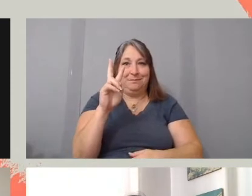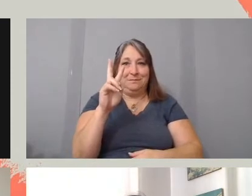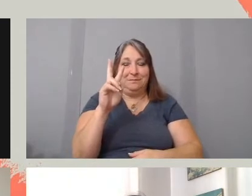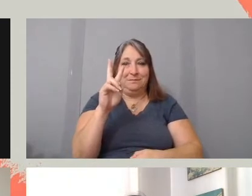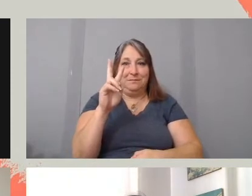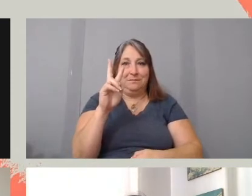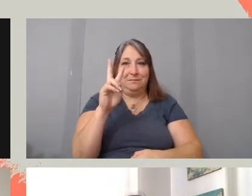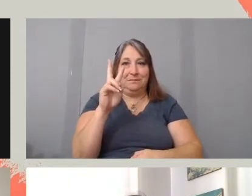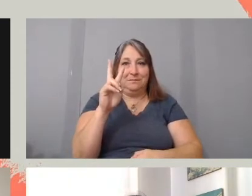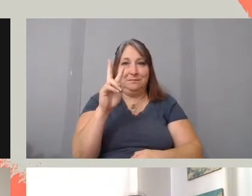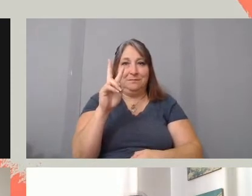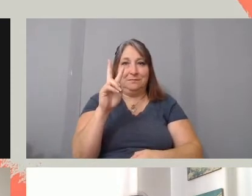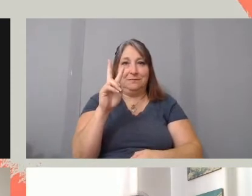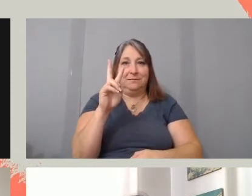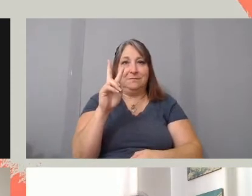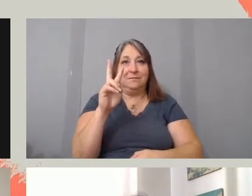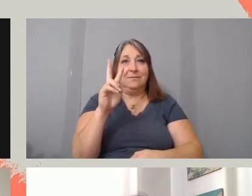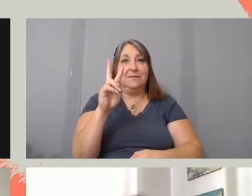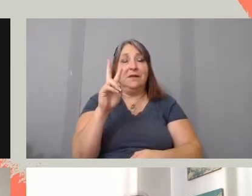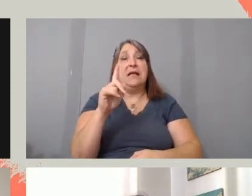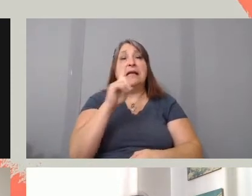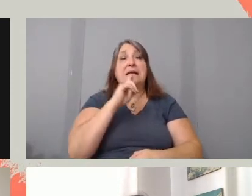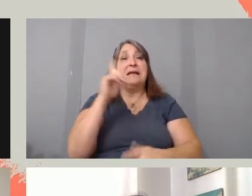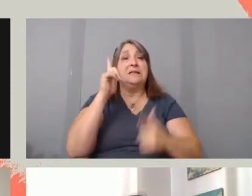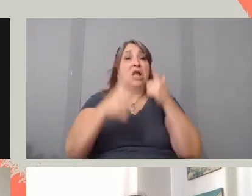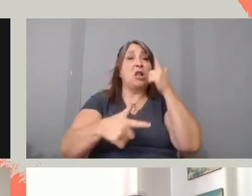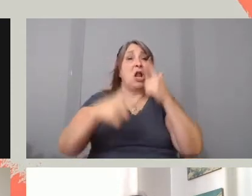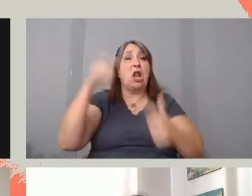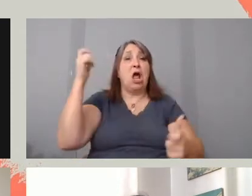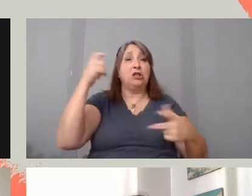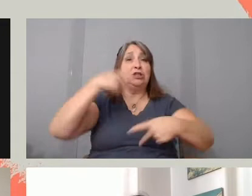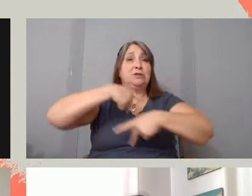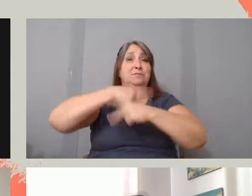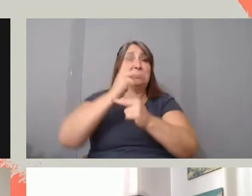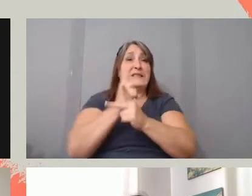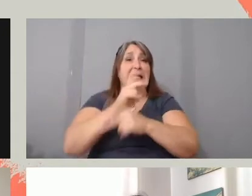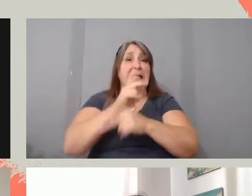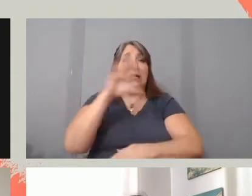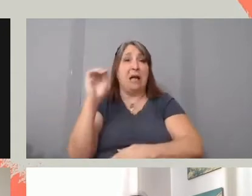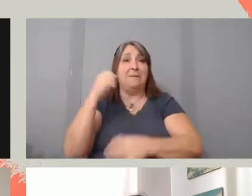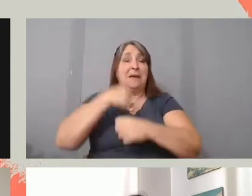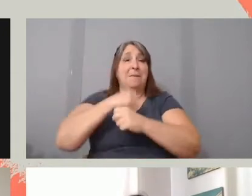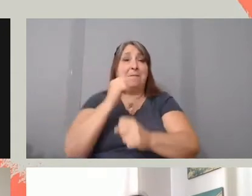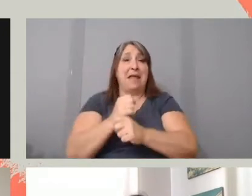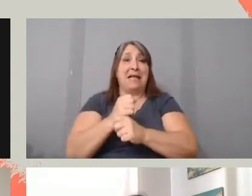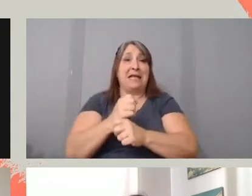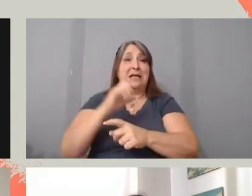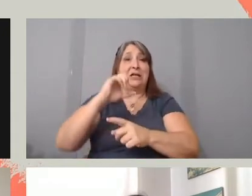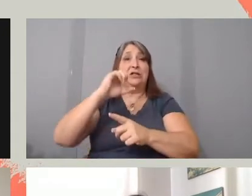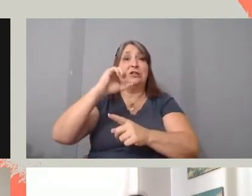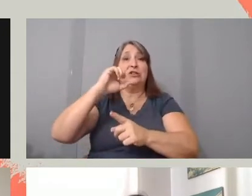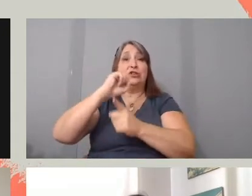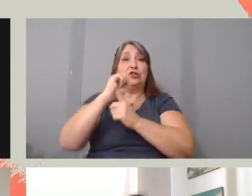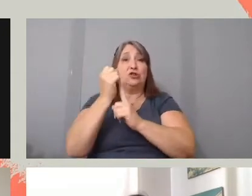It is of course, the largest production company making social issue documentaries in America today.